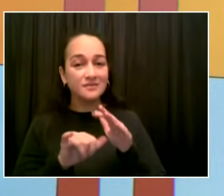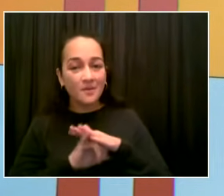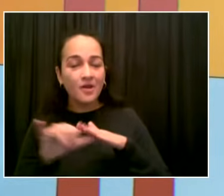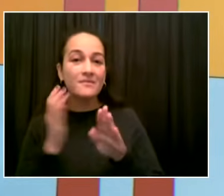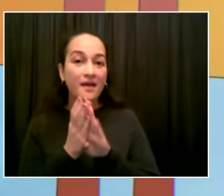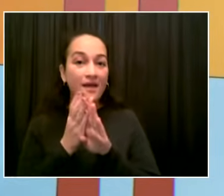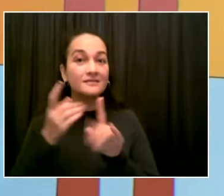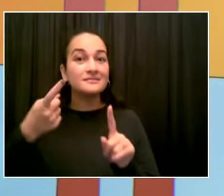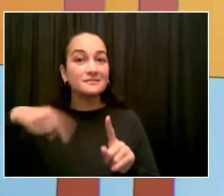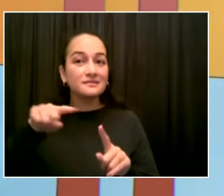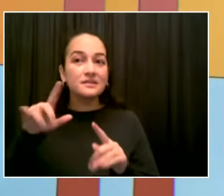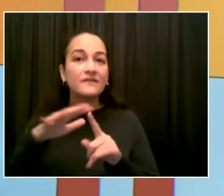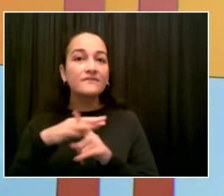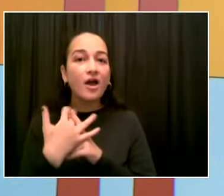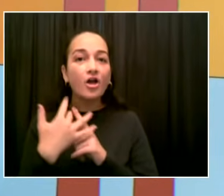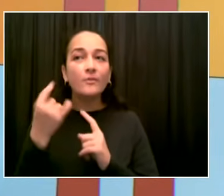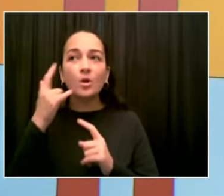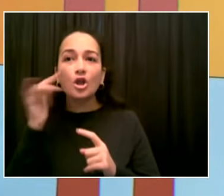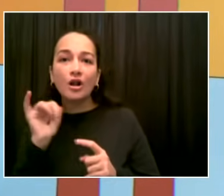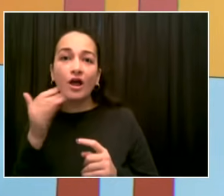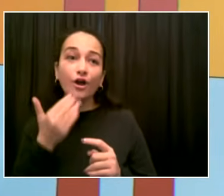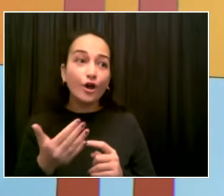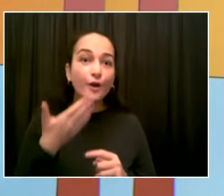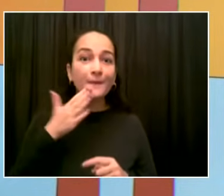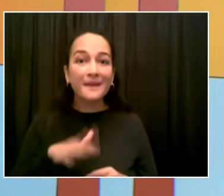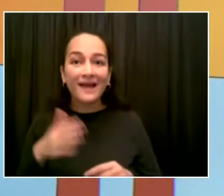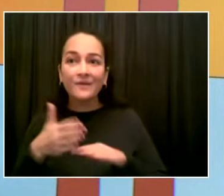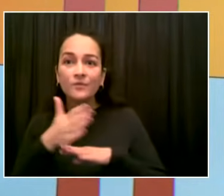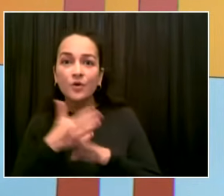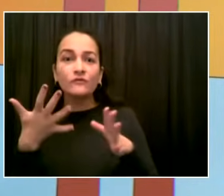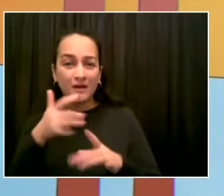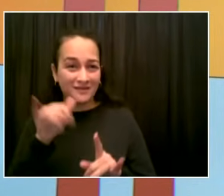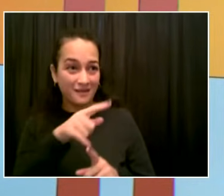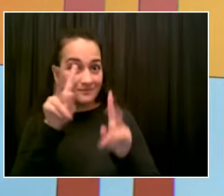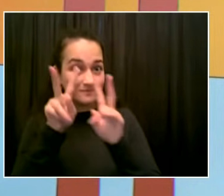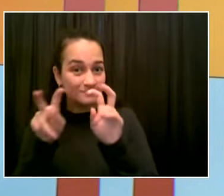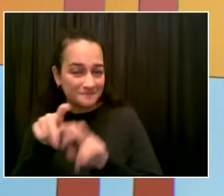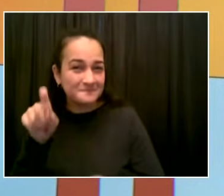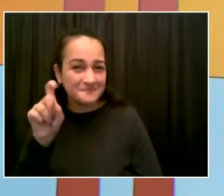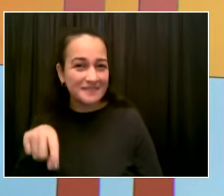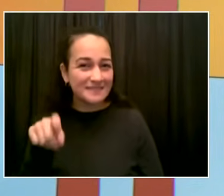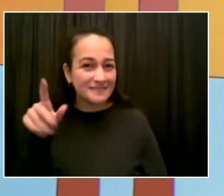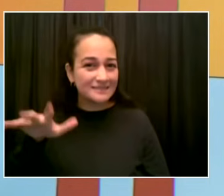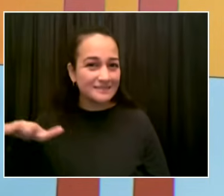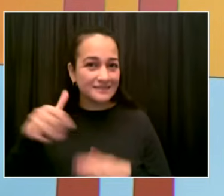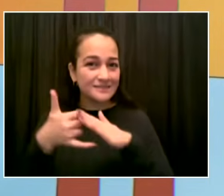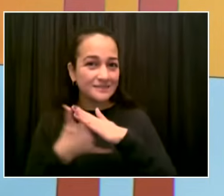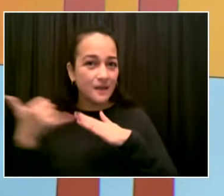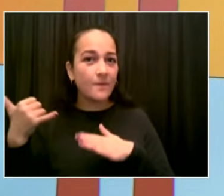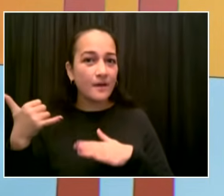BELIEVE IT CAN AND IT MUST BE COMPLET ED